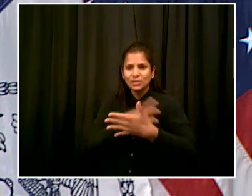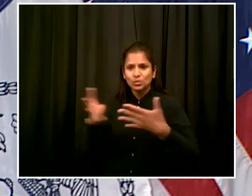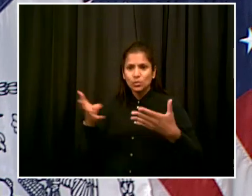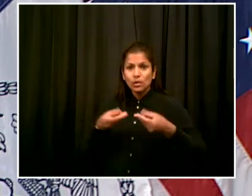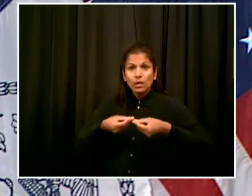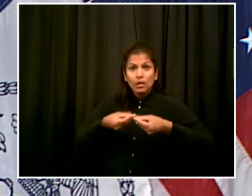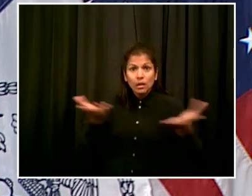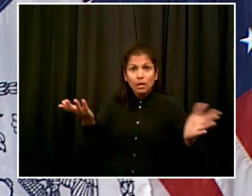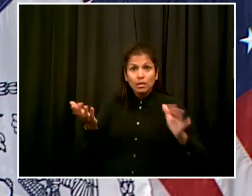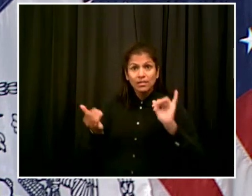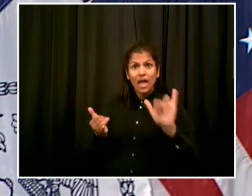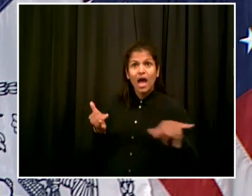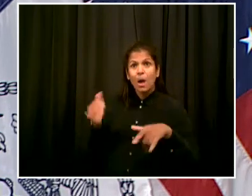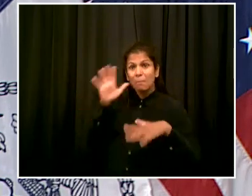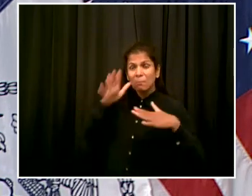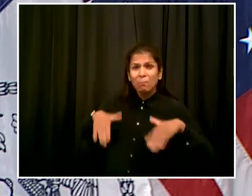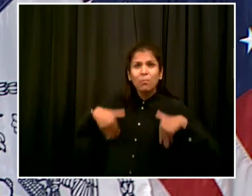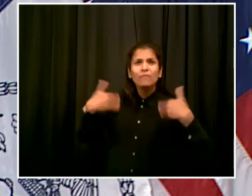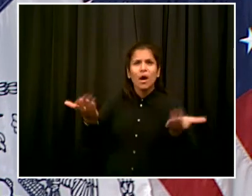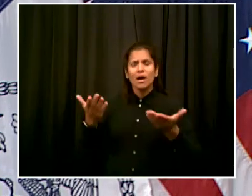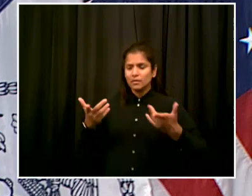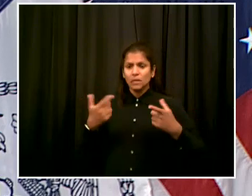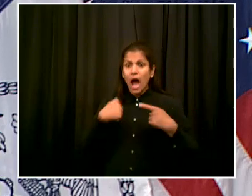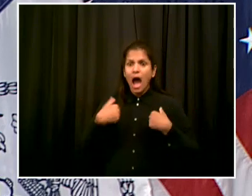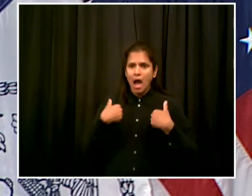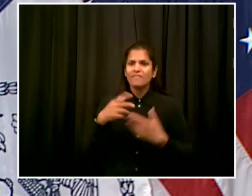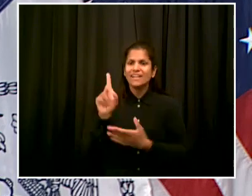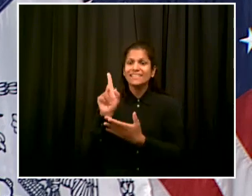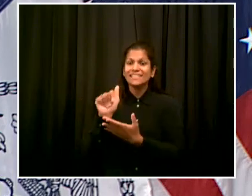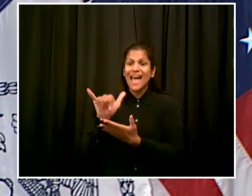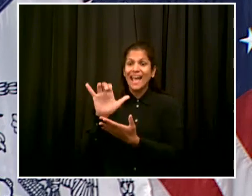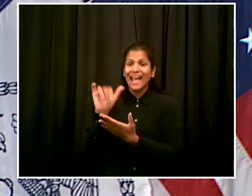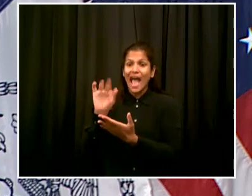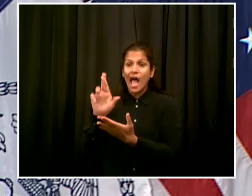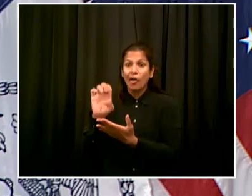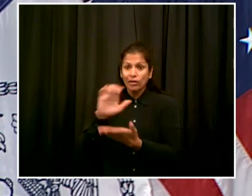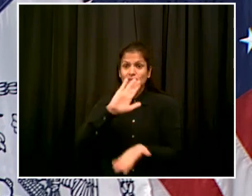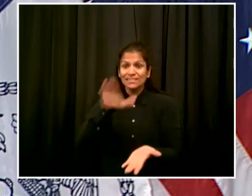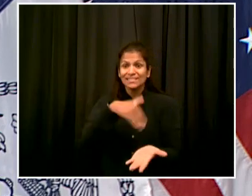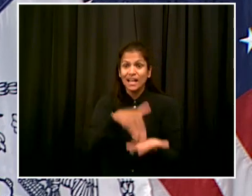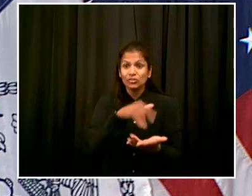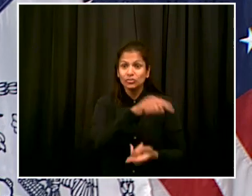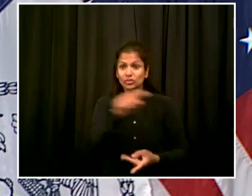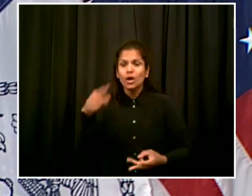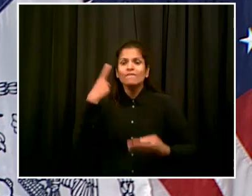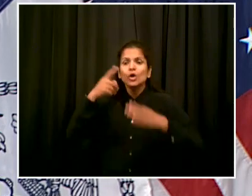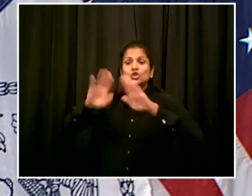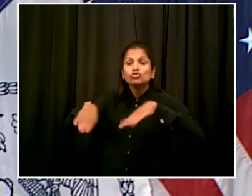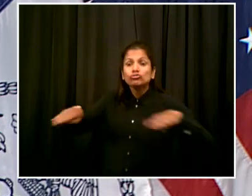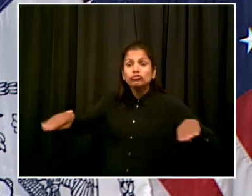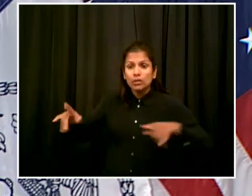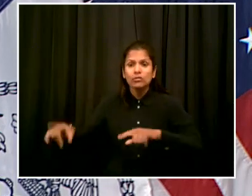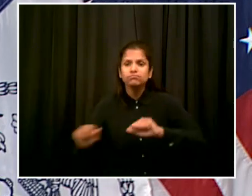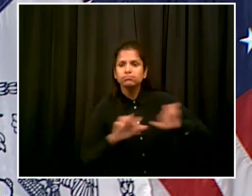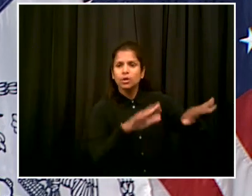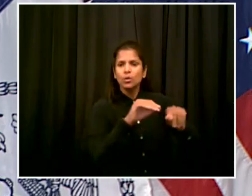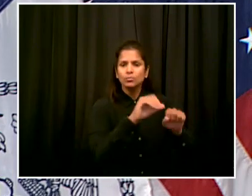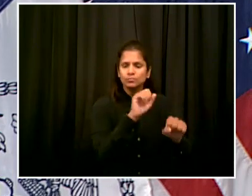TEMPLATE. WE WILL BE PROVIDING CHLDICREA FOR AS MANY PEOPLE AS